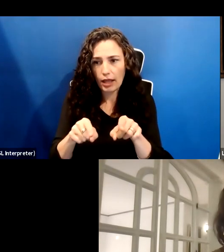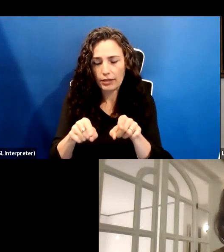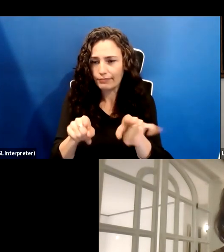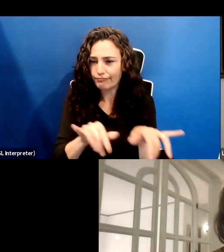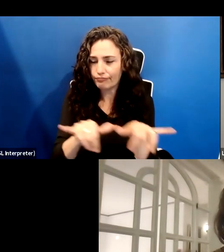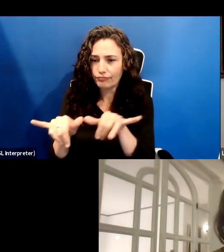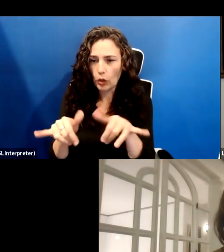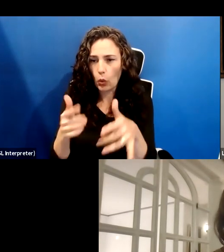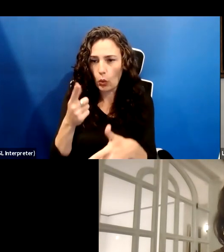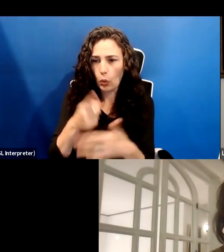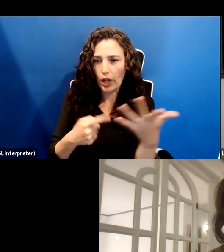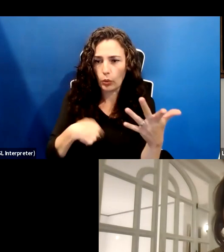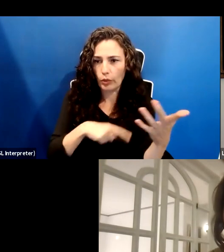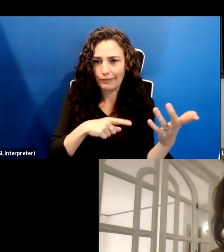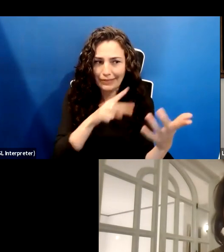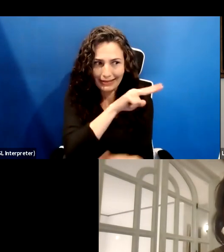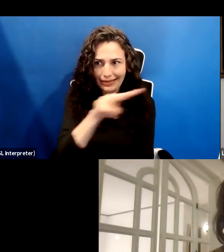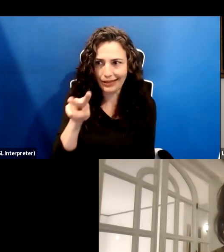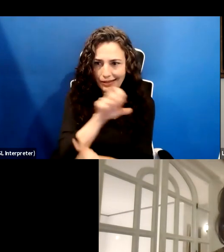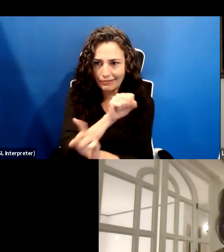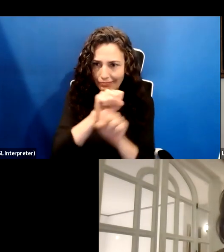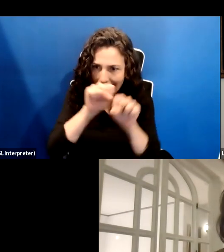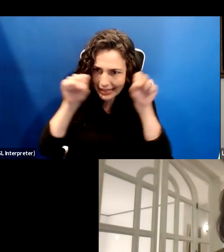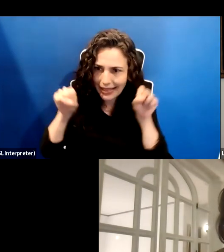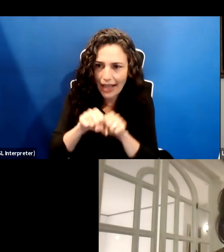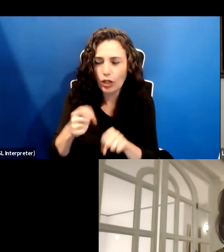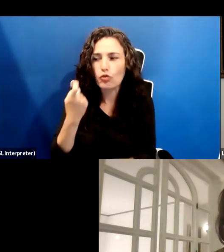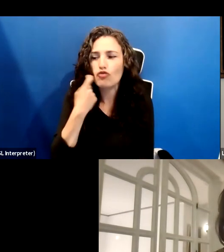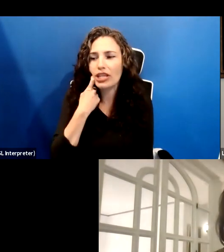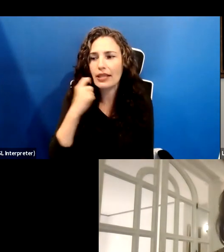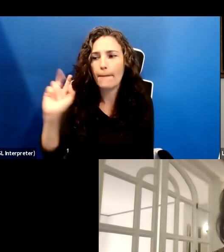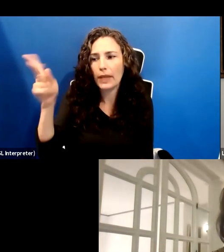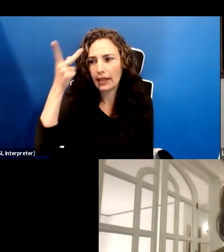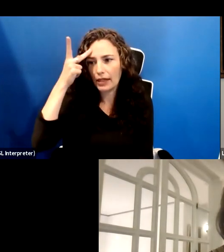I mean, look at our political leaders, our recent political leaders, very charismatic leaders that had,